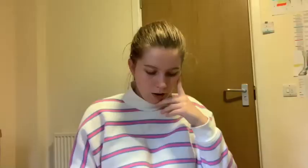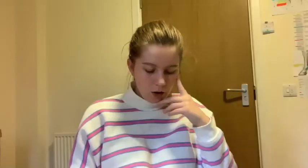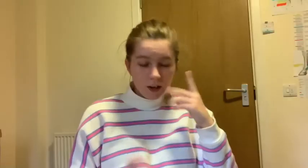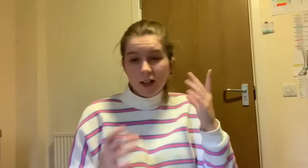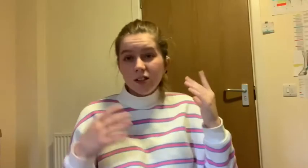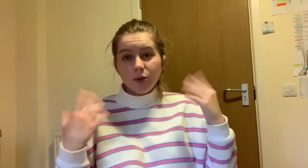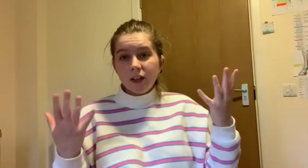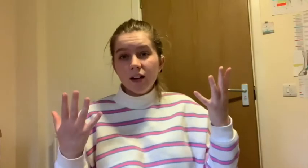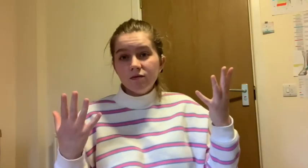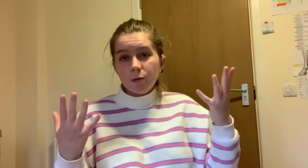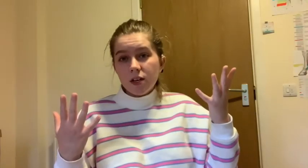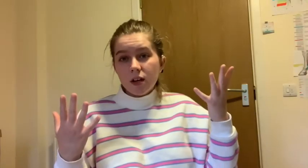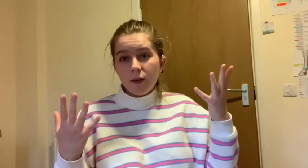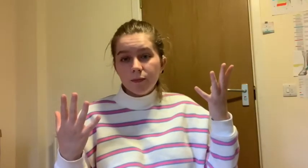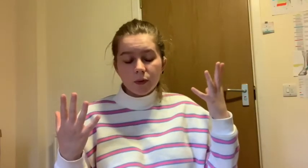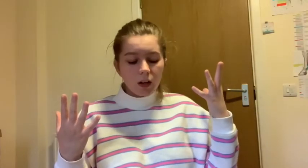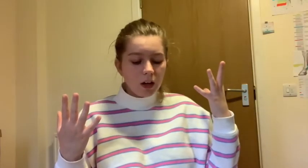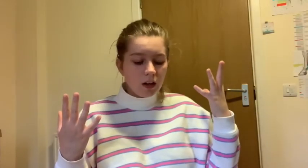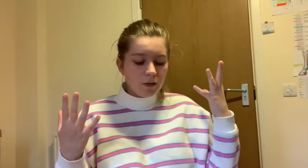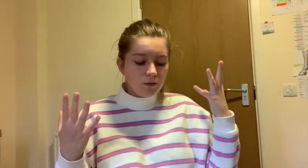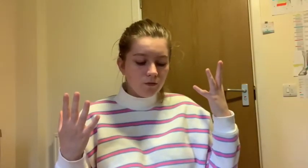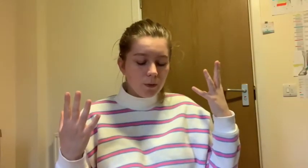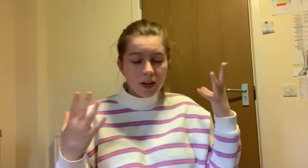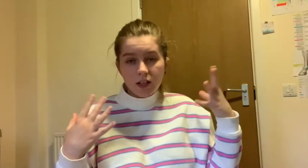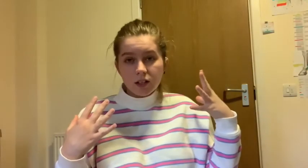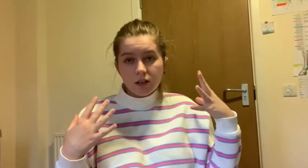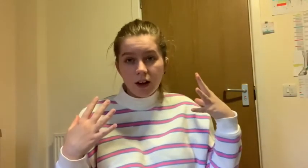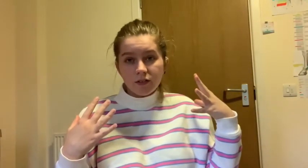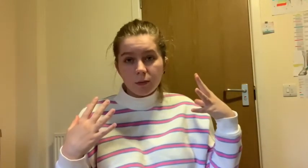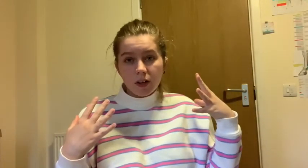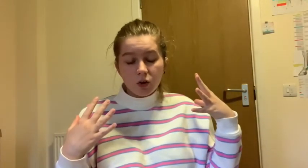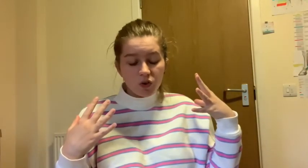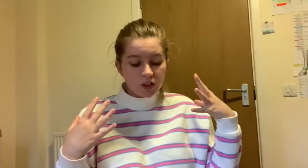Again from here, it repeats from the main chorus.